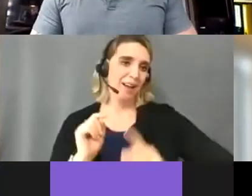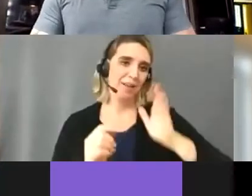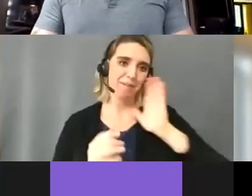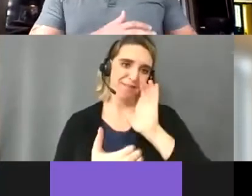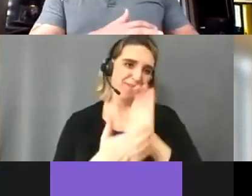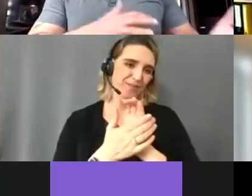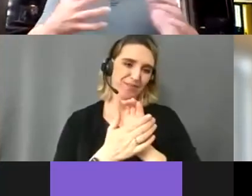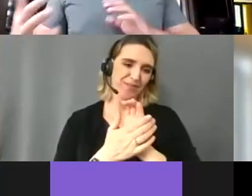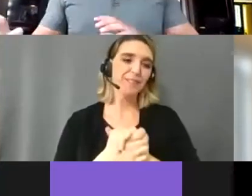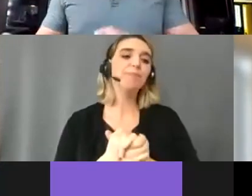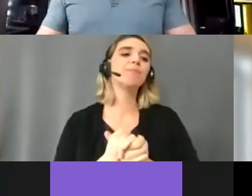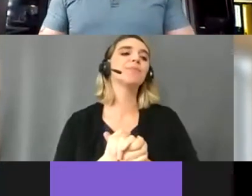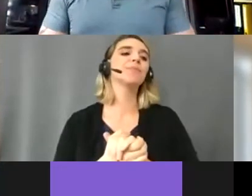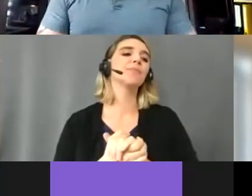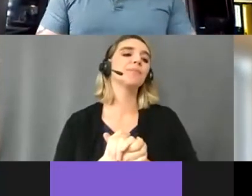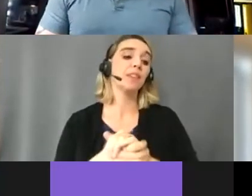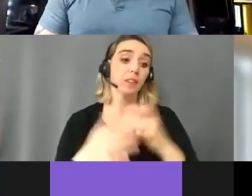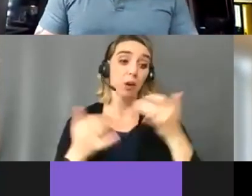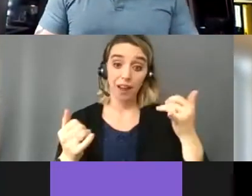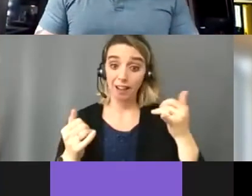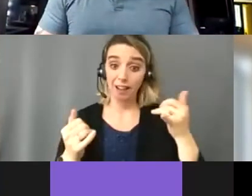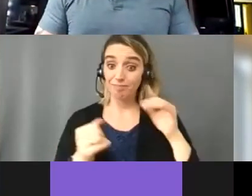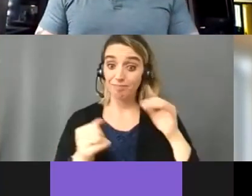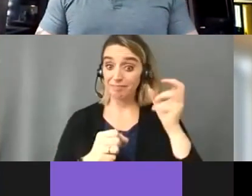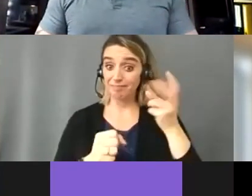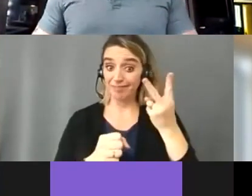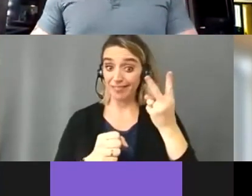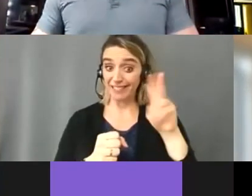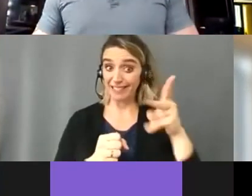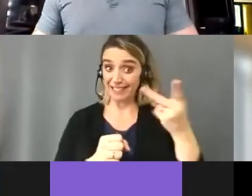As we move into our second year now of this initiative,